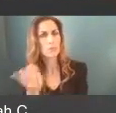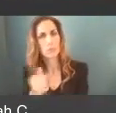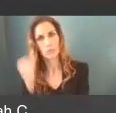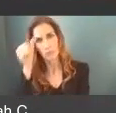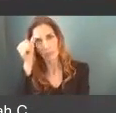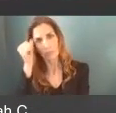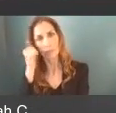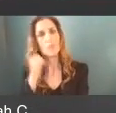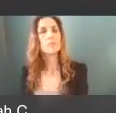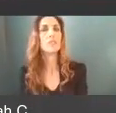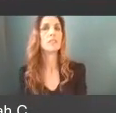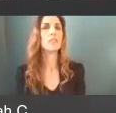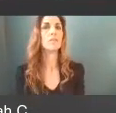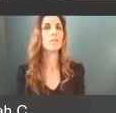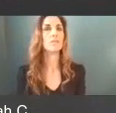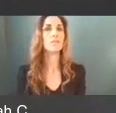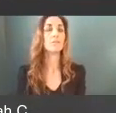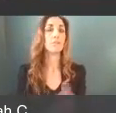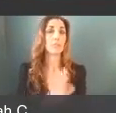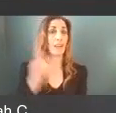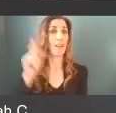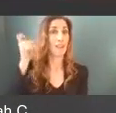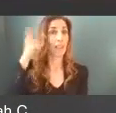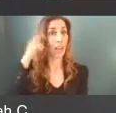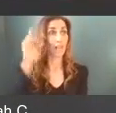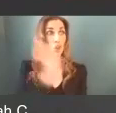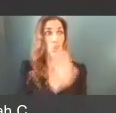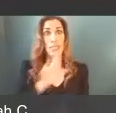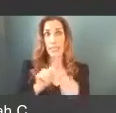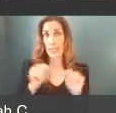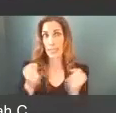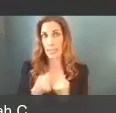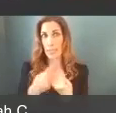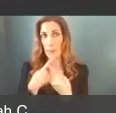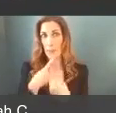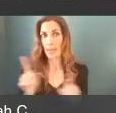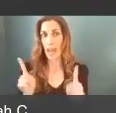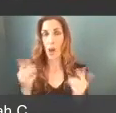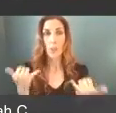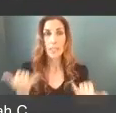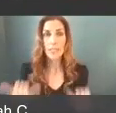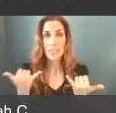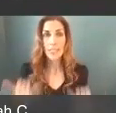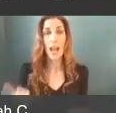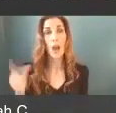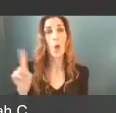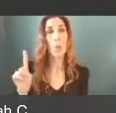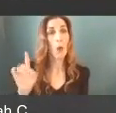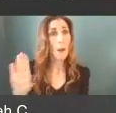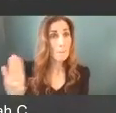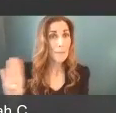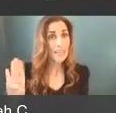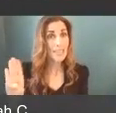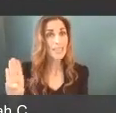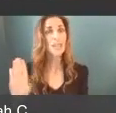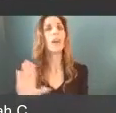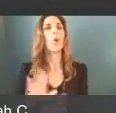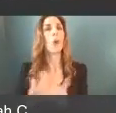[Commissioner Arkoosh] So the Governor's team announced today that 1B individuals will become eligible next week,